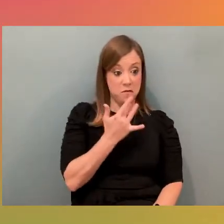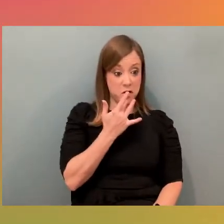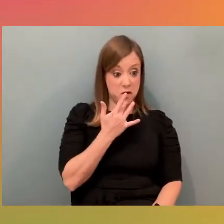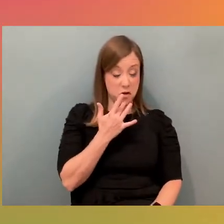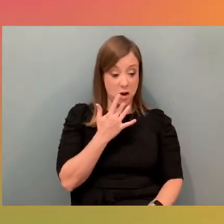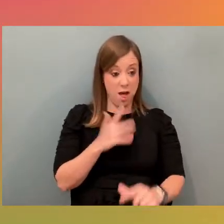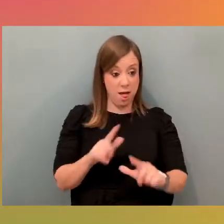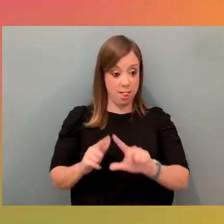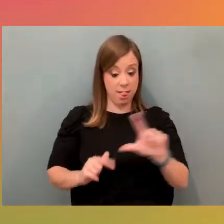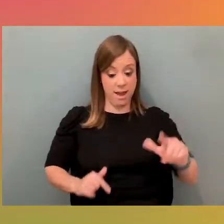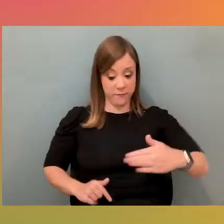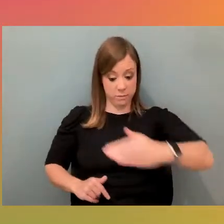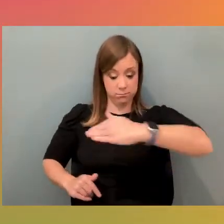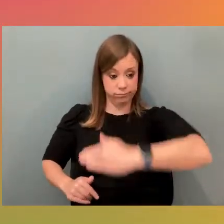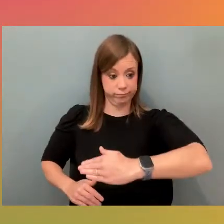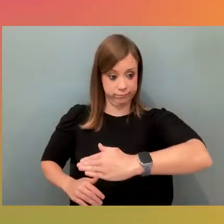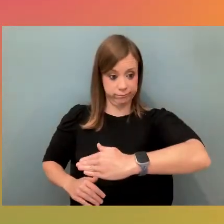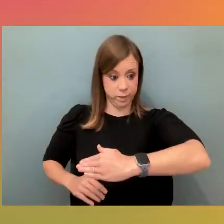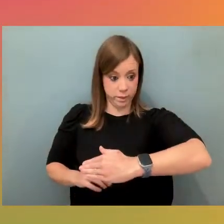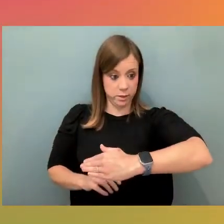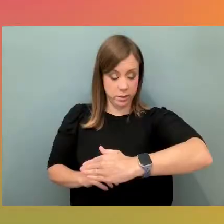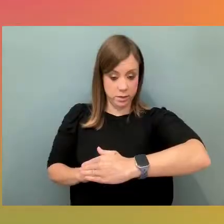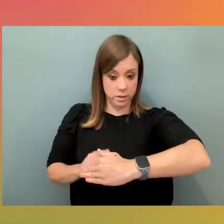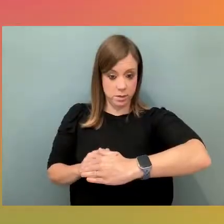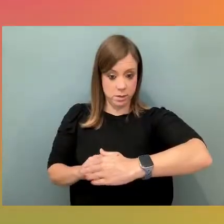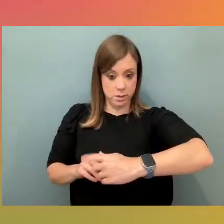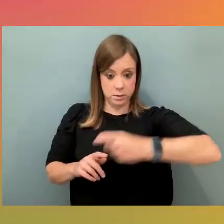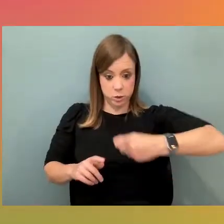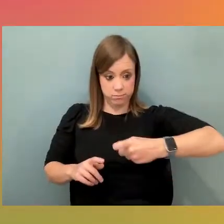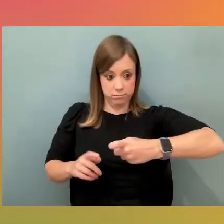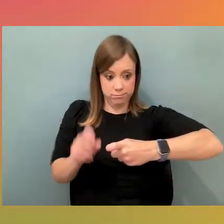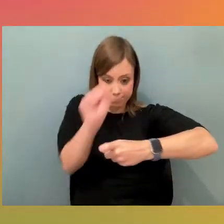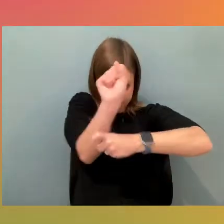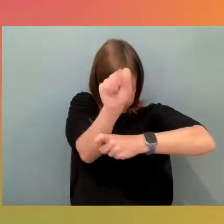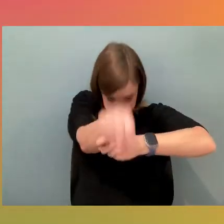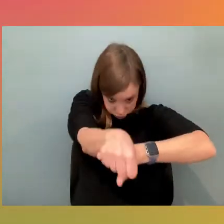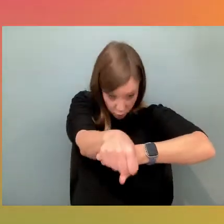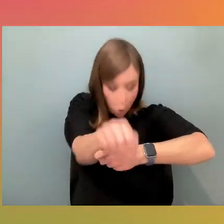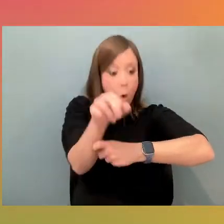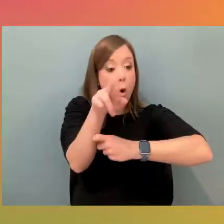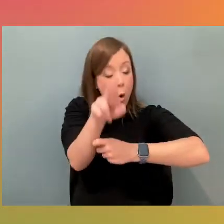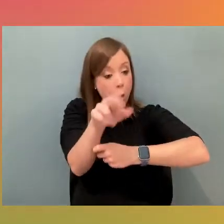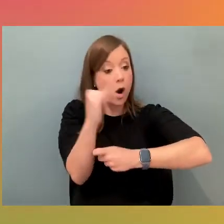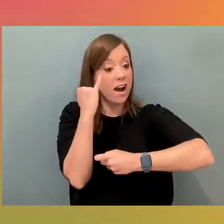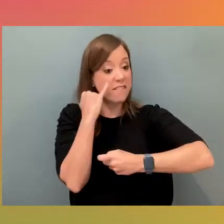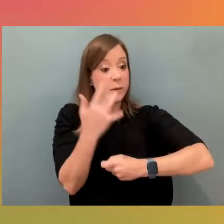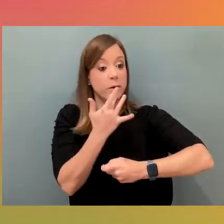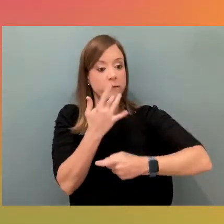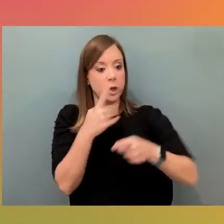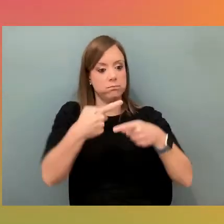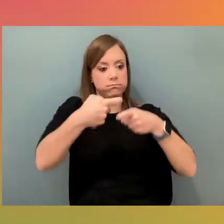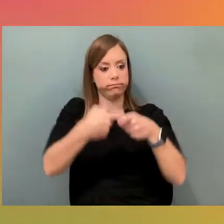WHICH POSTURE YOU CHOOSE. START IN THE PIGEON IF THAT FEELS RIGHT GO FOR IT.